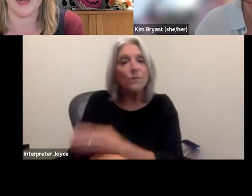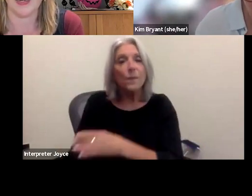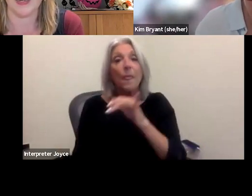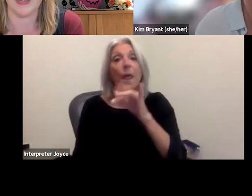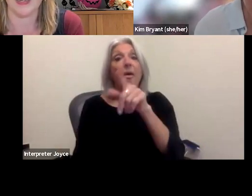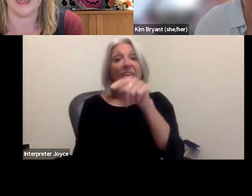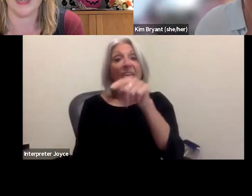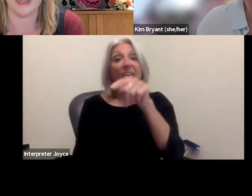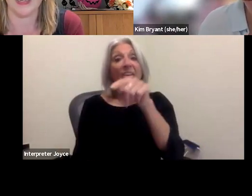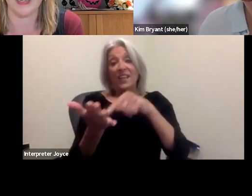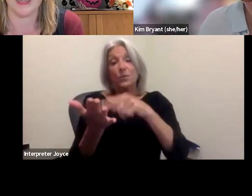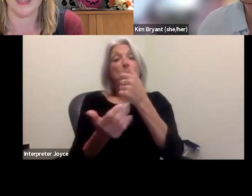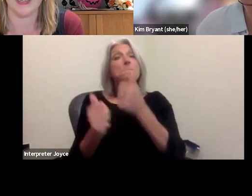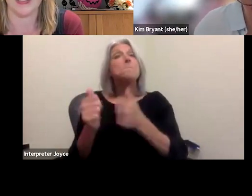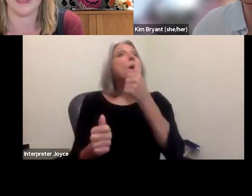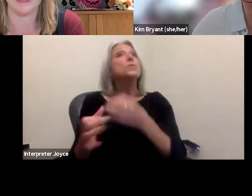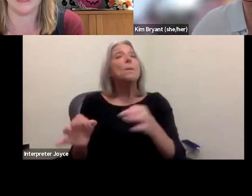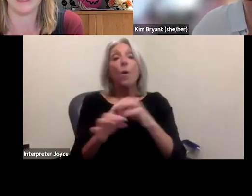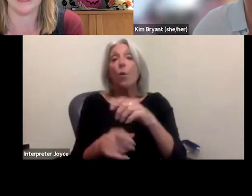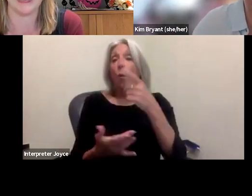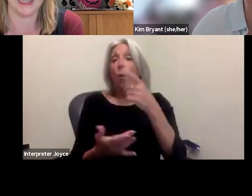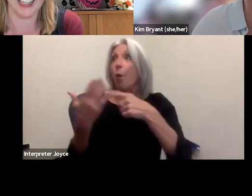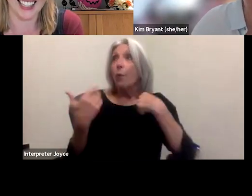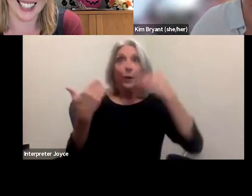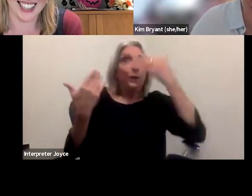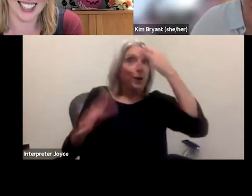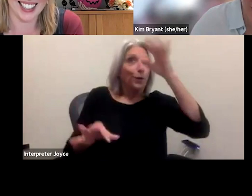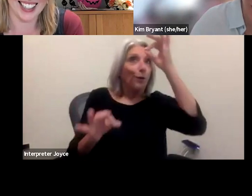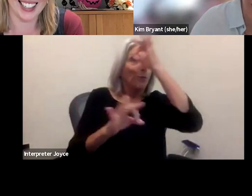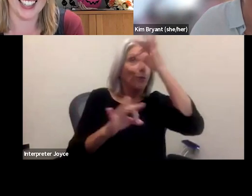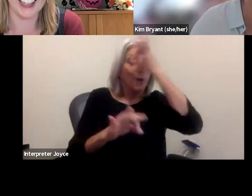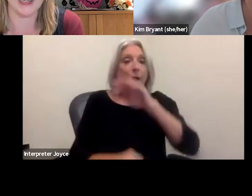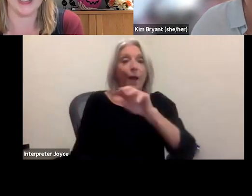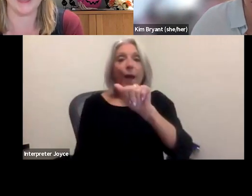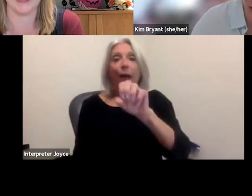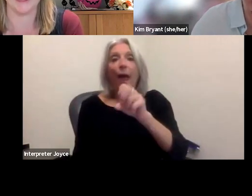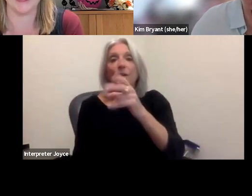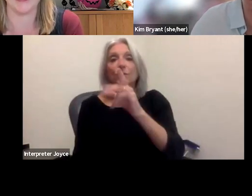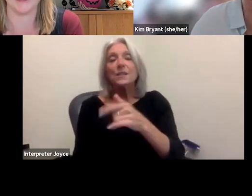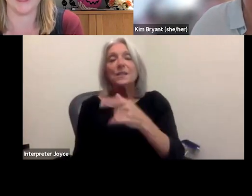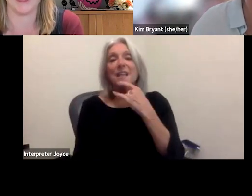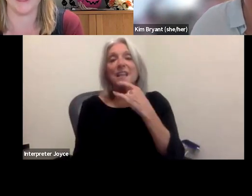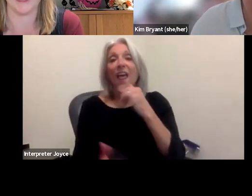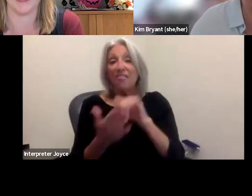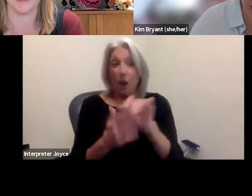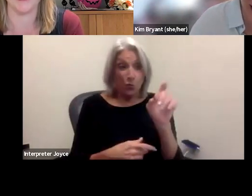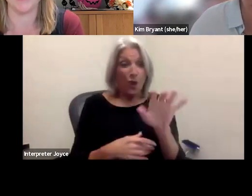what we didn't know we didn't know. Ashley hinted at this earlier. Like, the questions are great, and the ideas are great,